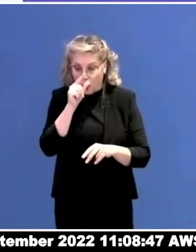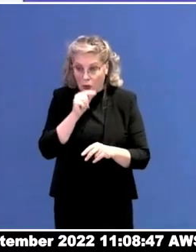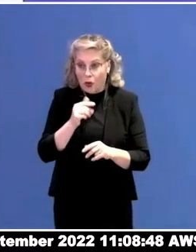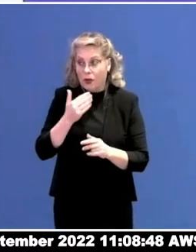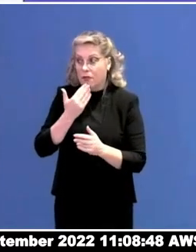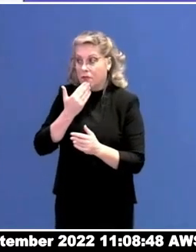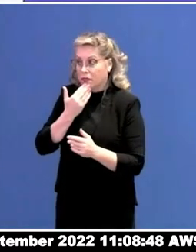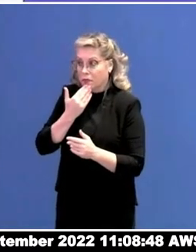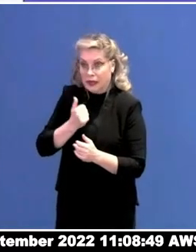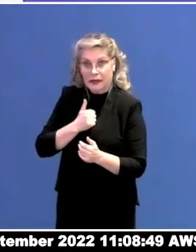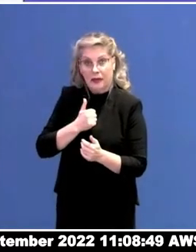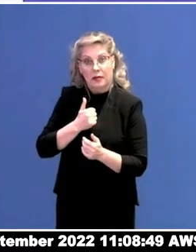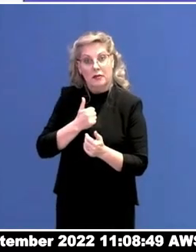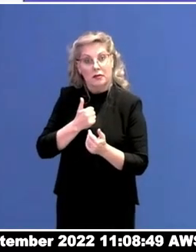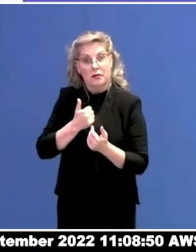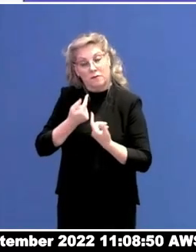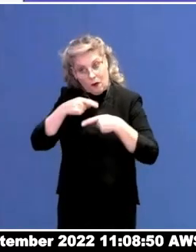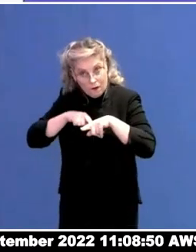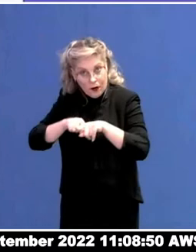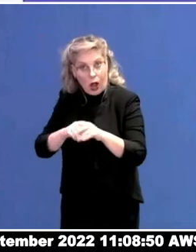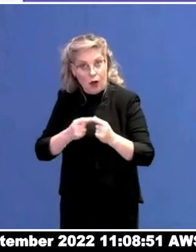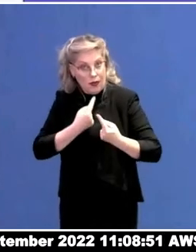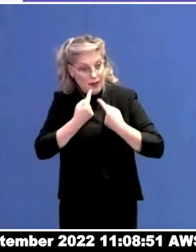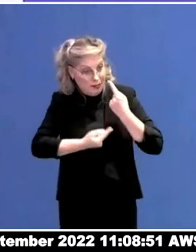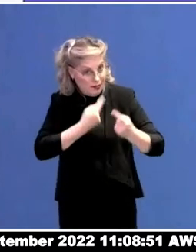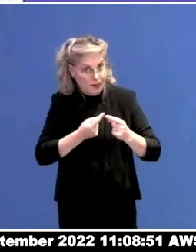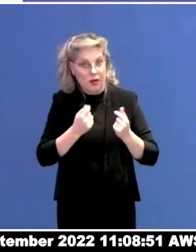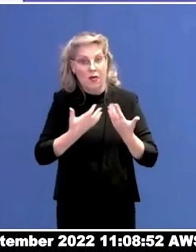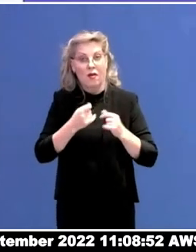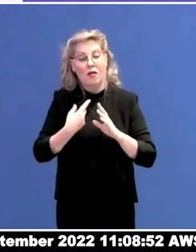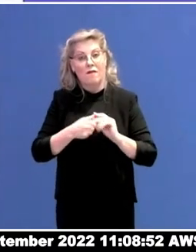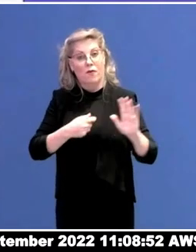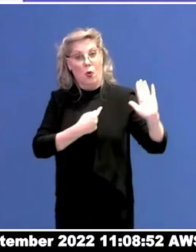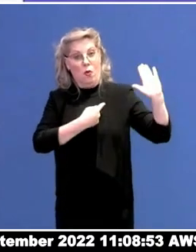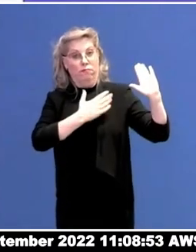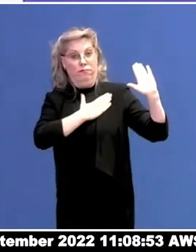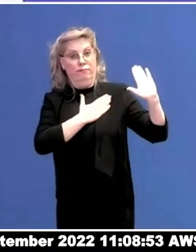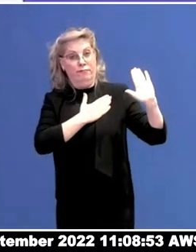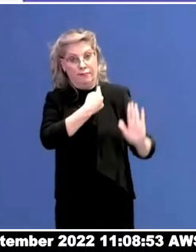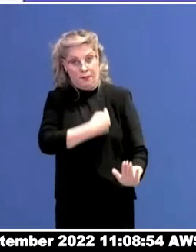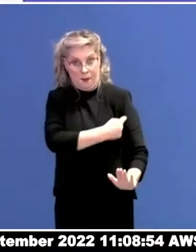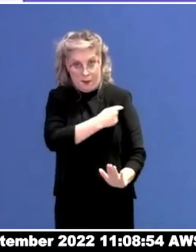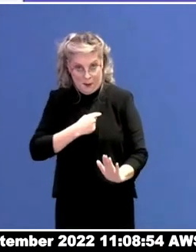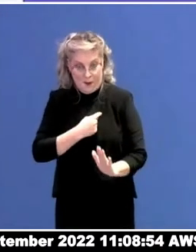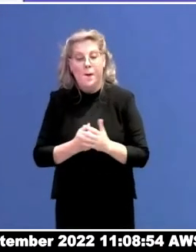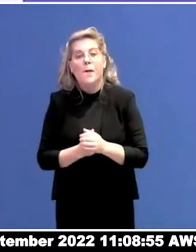Mason's associate, she will administer the affirmation to you and then I will ask Ms McMahon to ask you some questions.